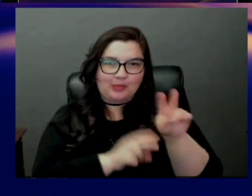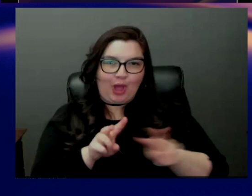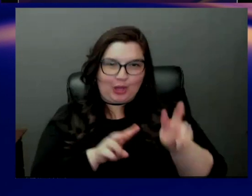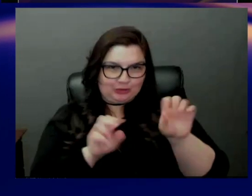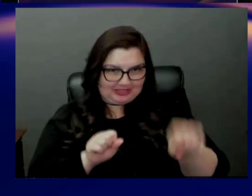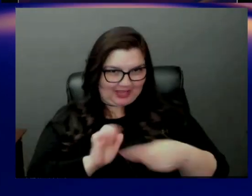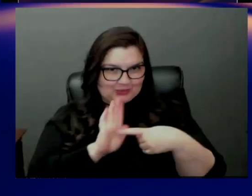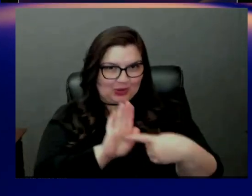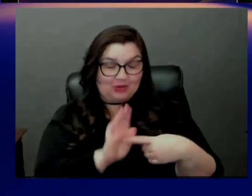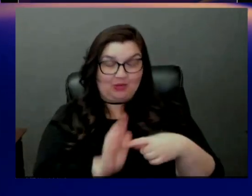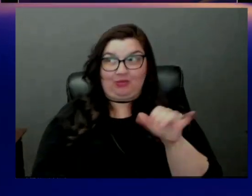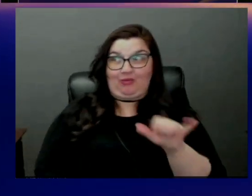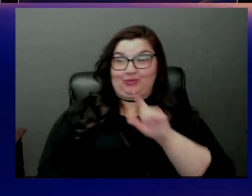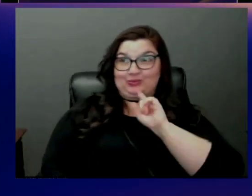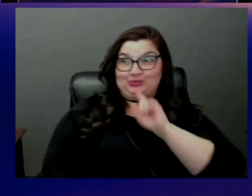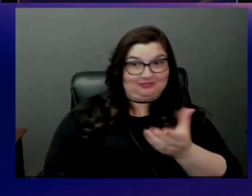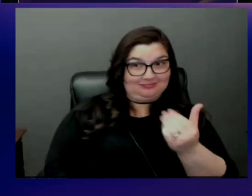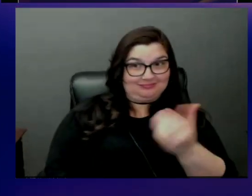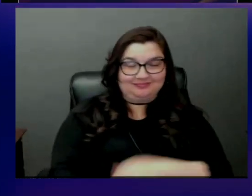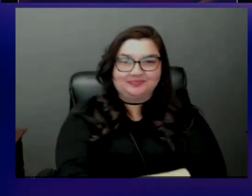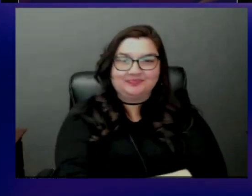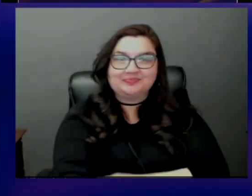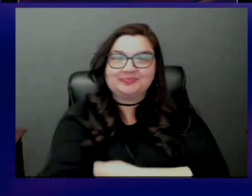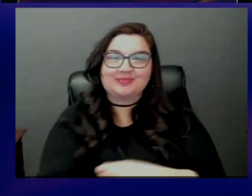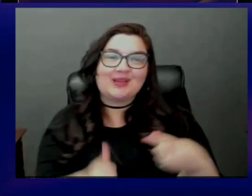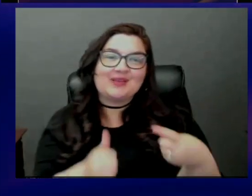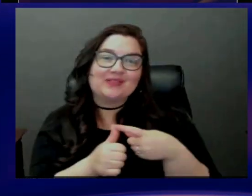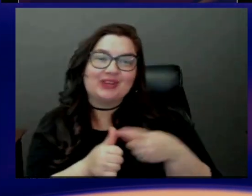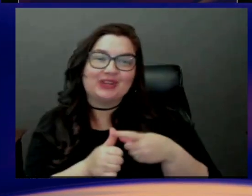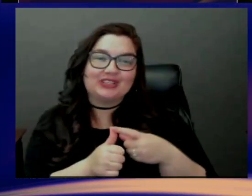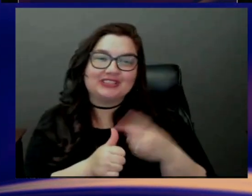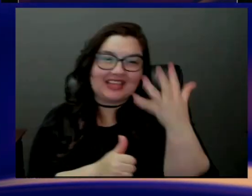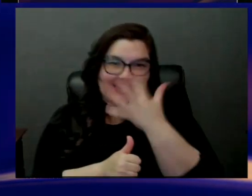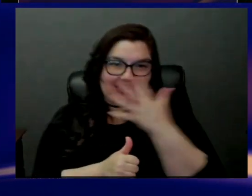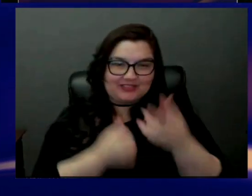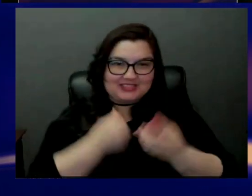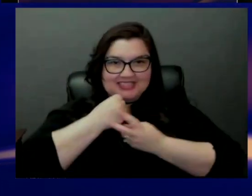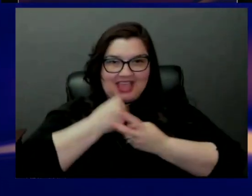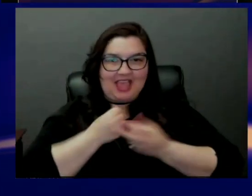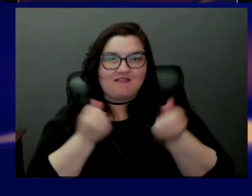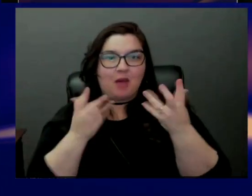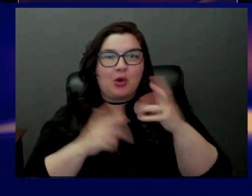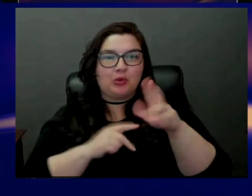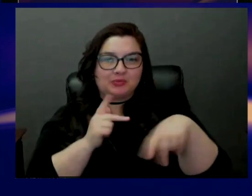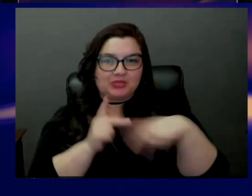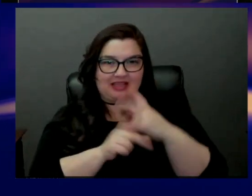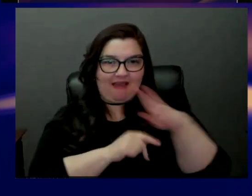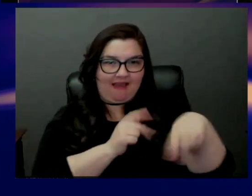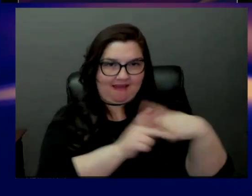So the first thing is like on this interface we've saved multiple types of results sets